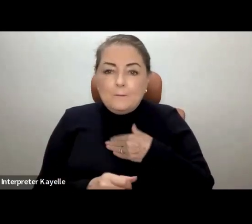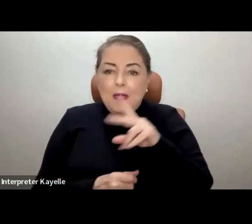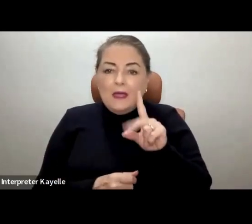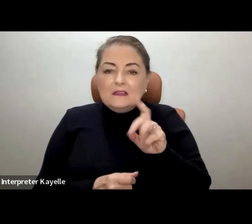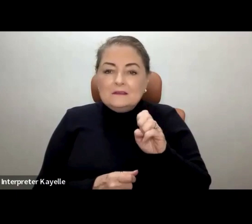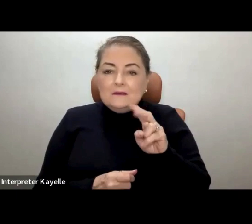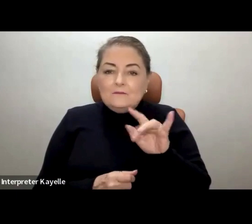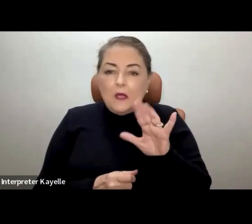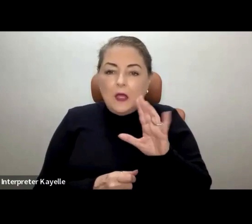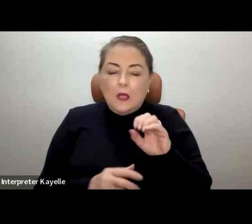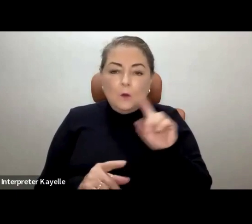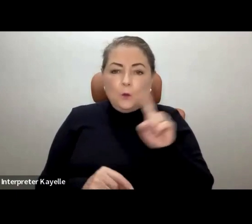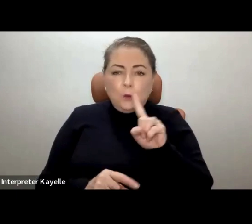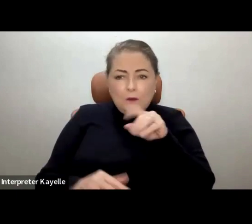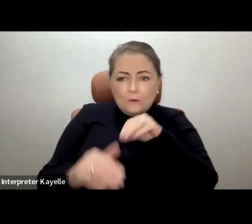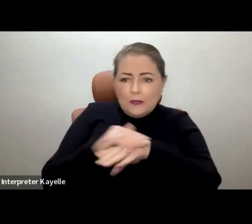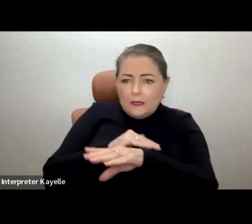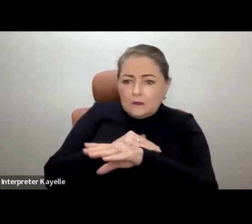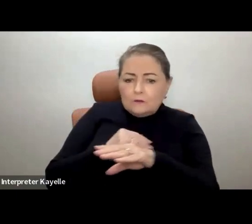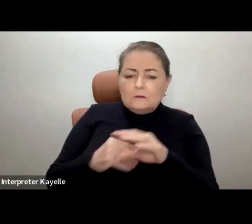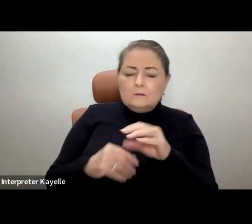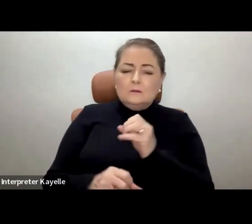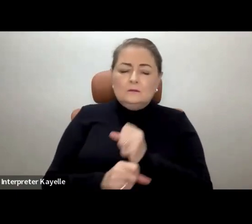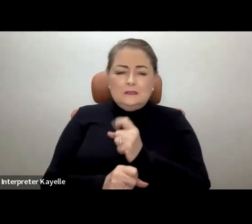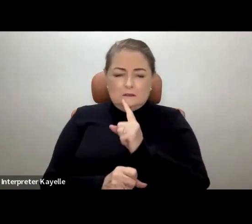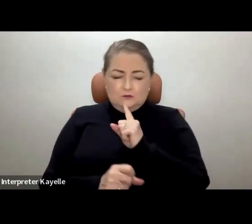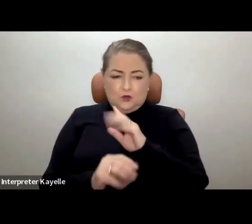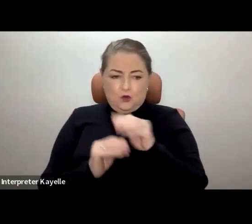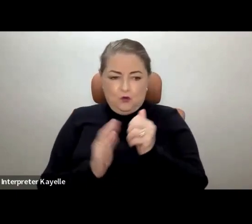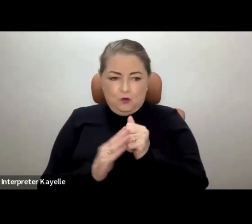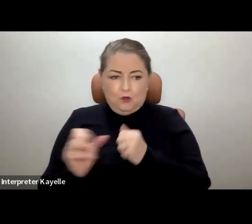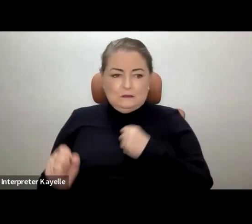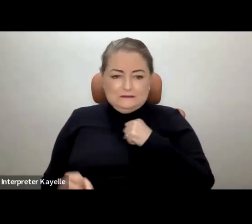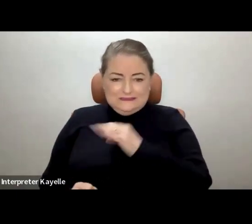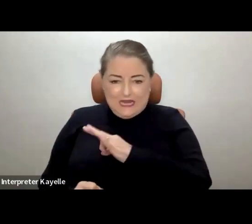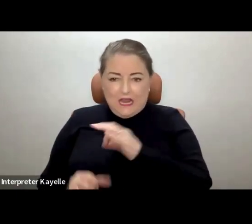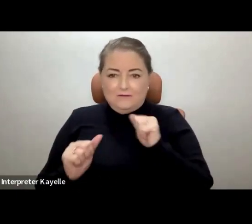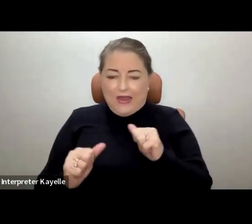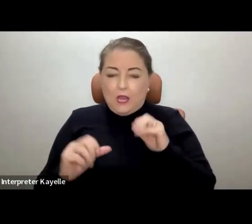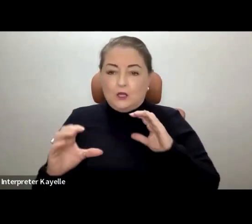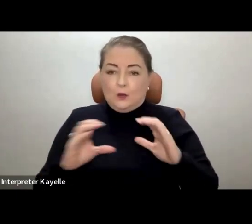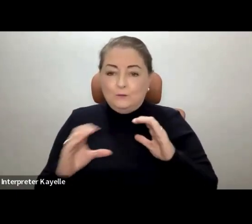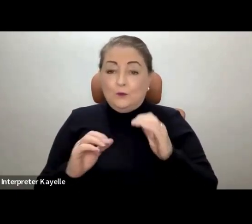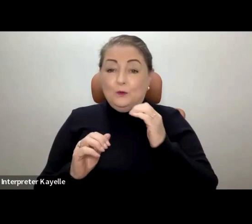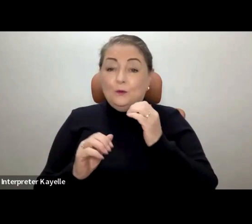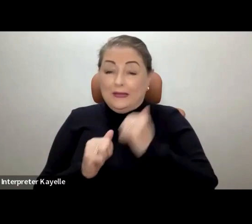enter, to be able to make sure that all of our staff can communicate with anyone. And by the way, this is not just people